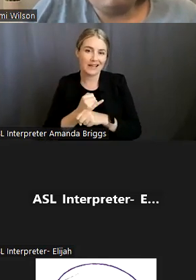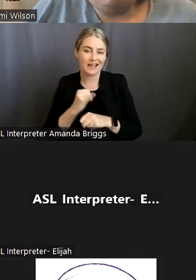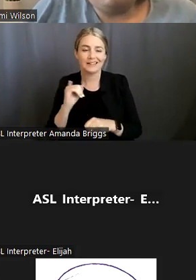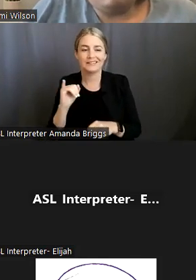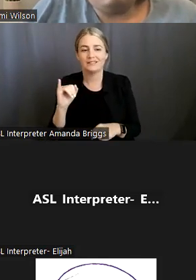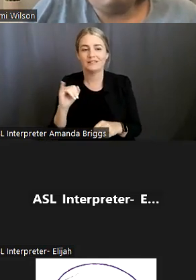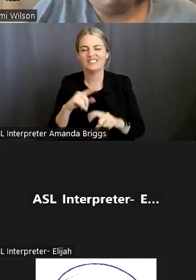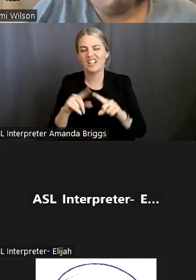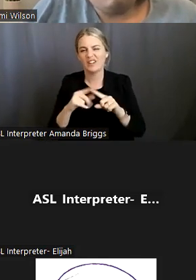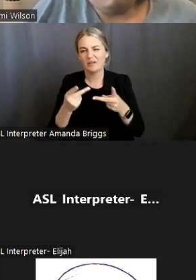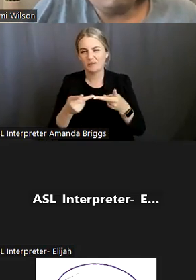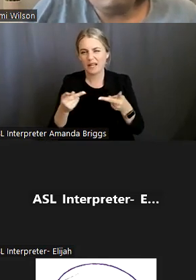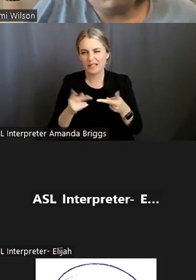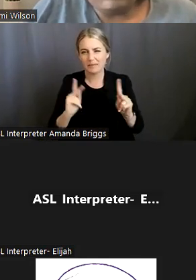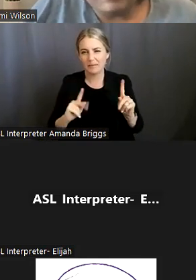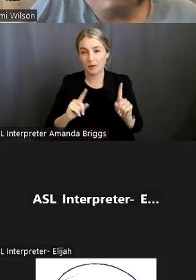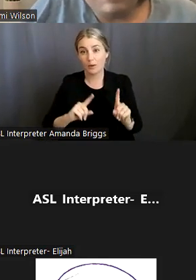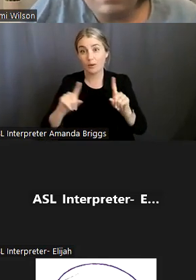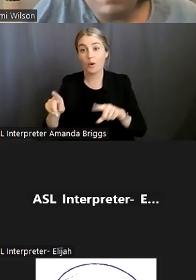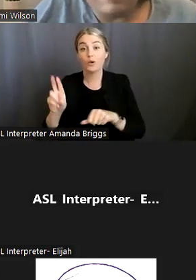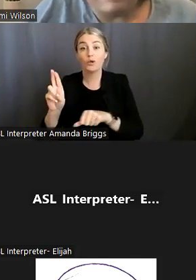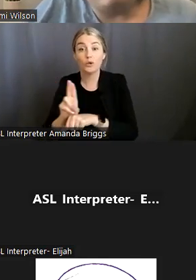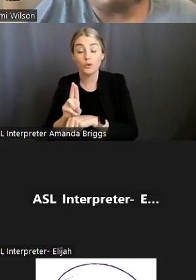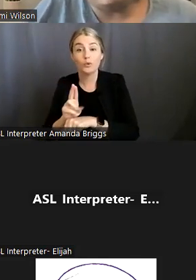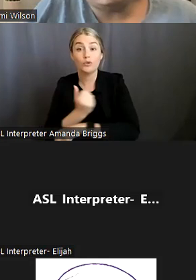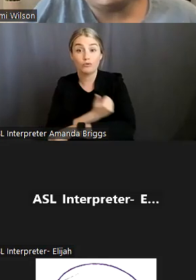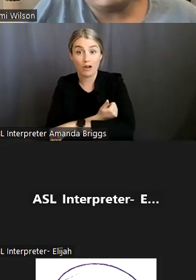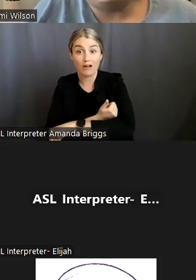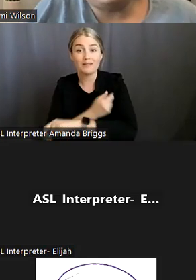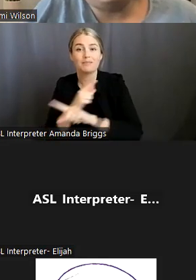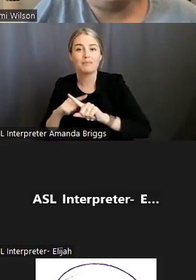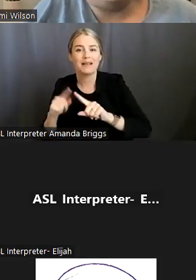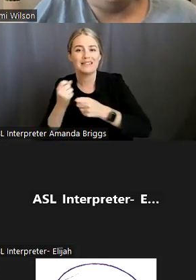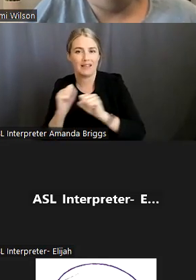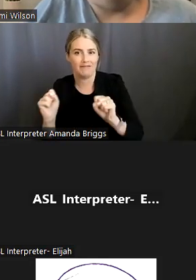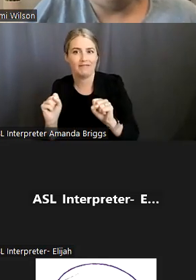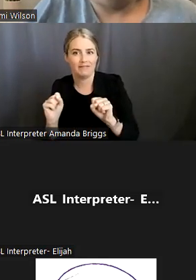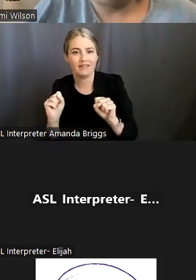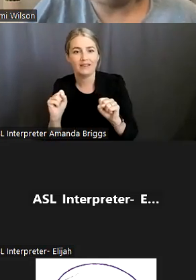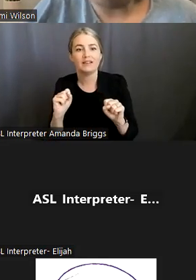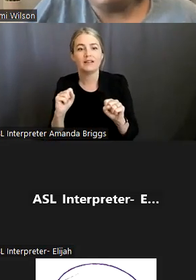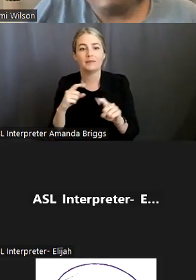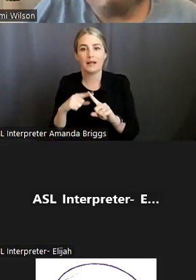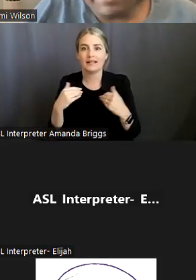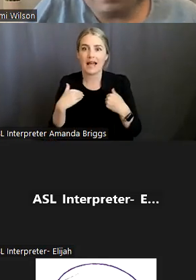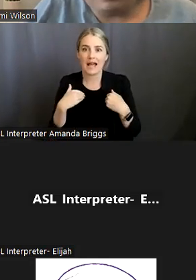people can go to use drugs safely and have immediate access to to life saving measures